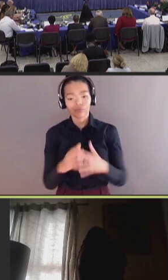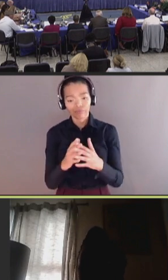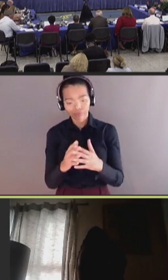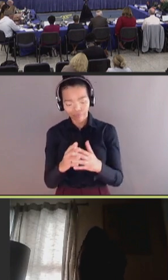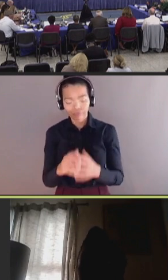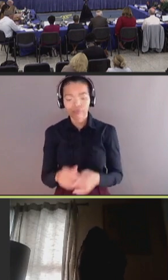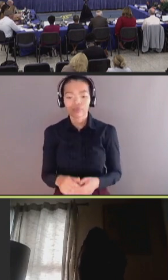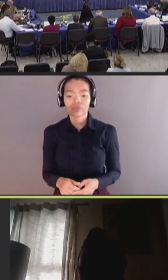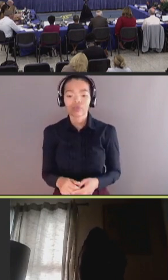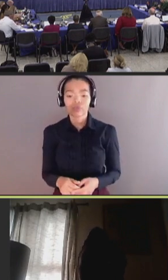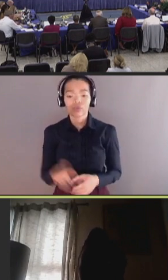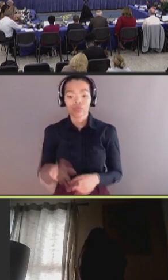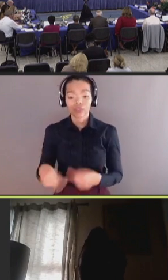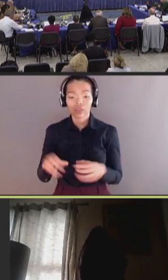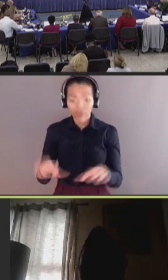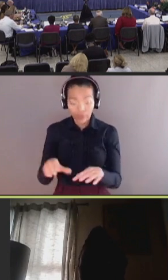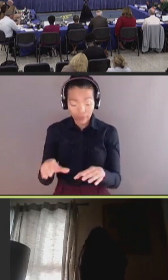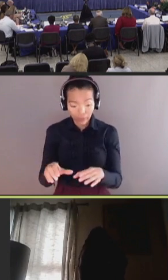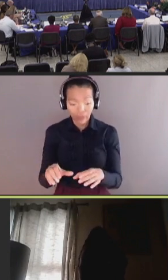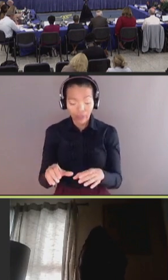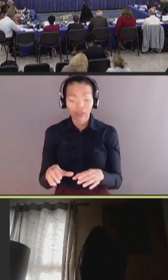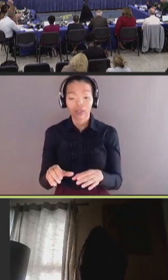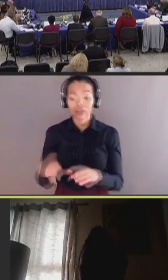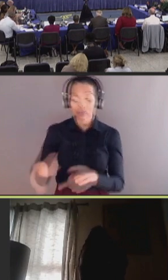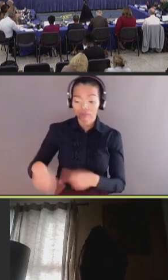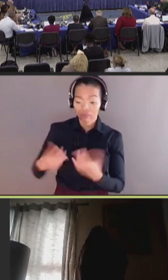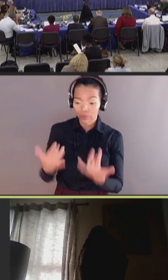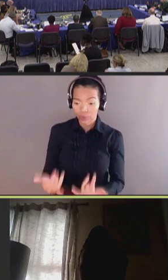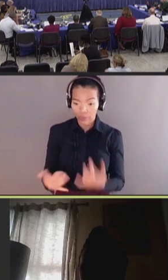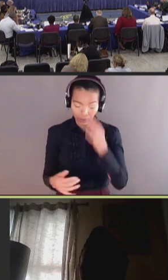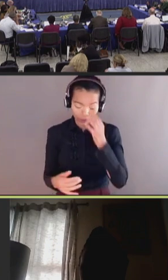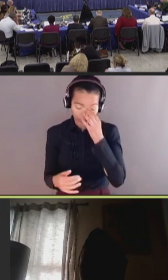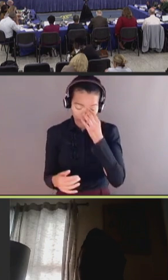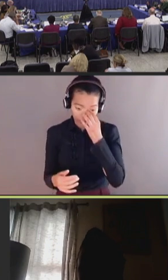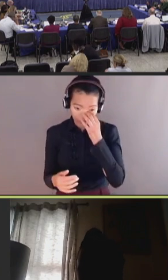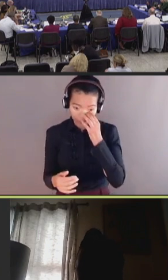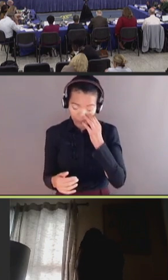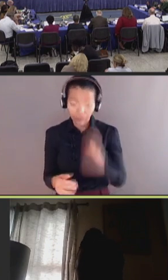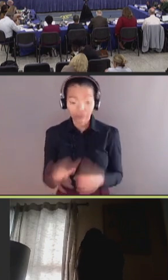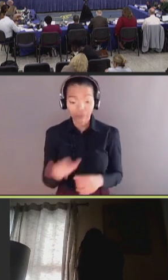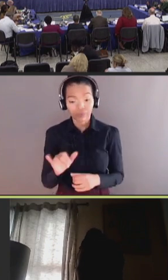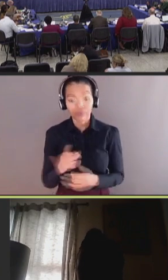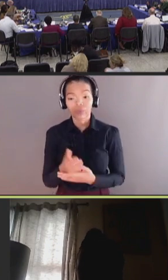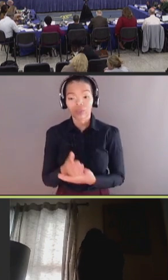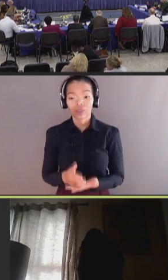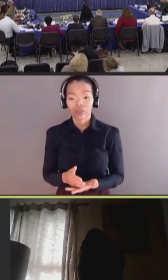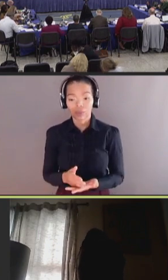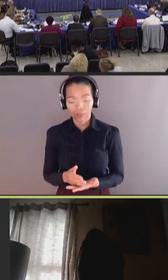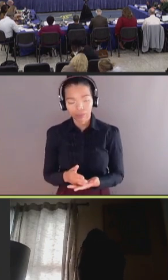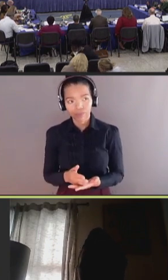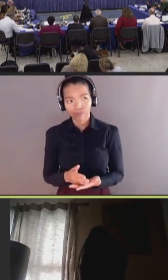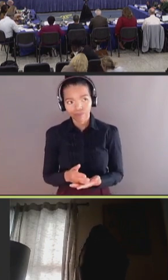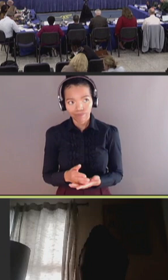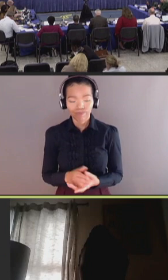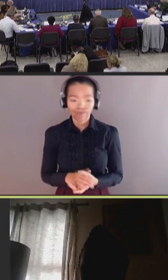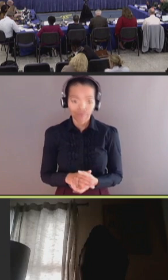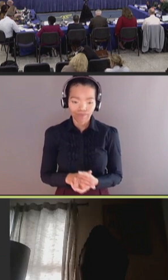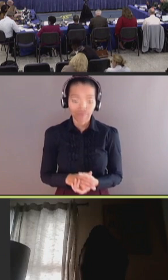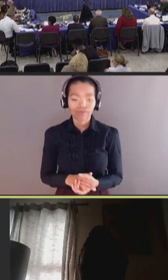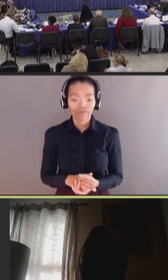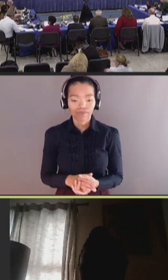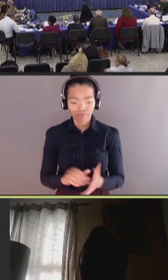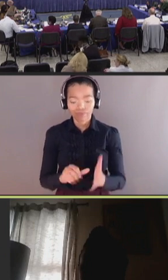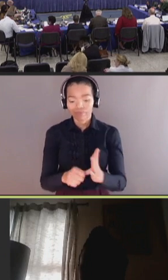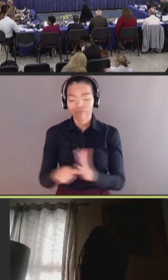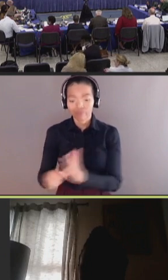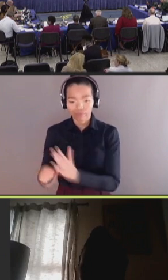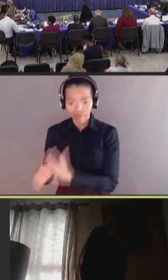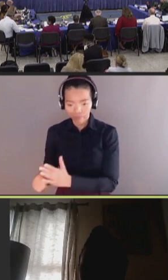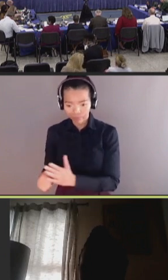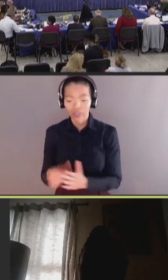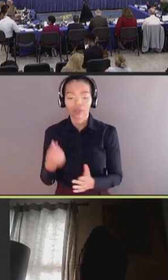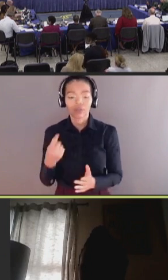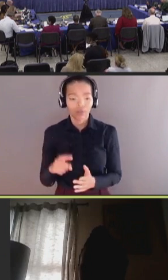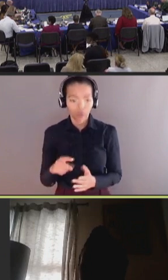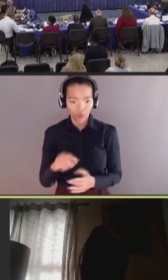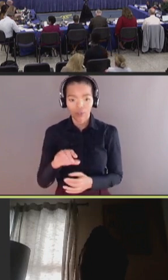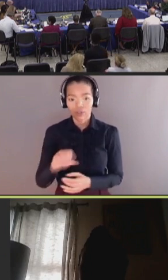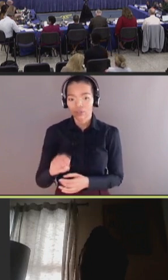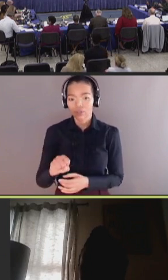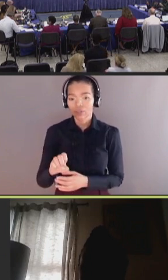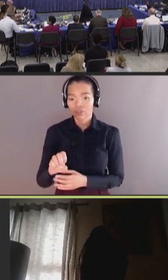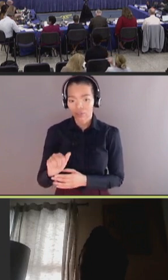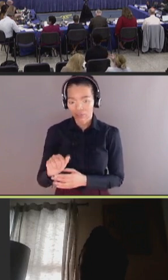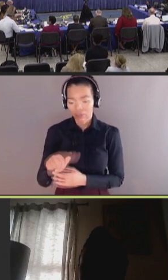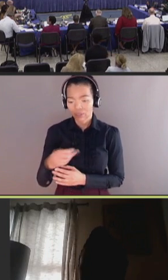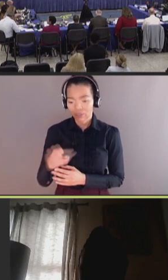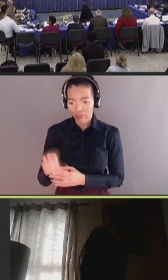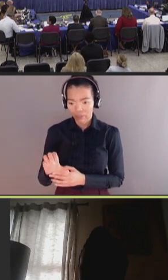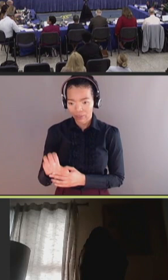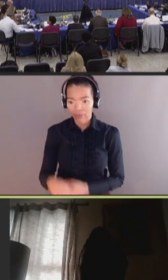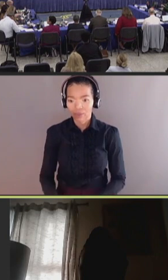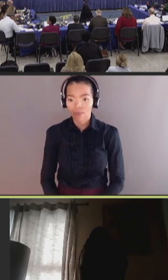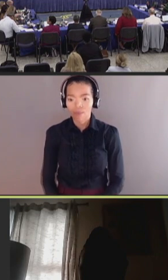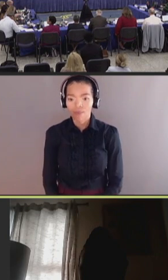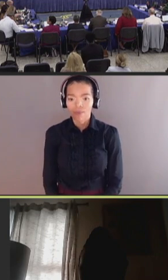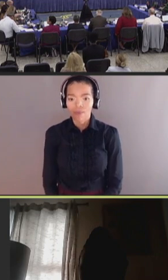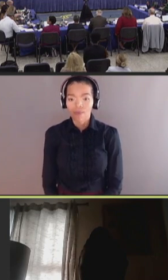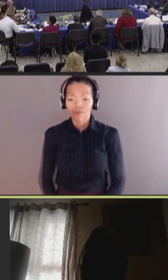what we've done up until today and some of the highlights of SEAHEC. Next slide, please.